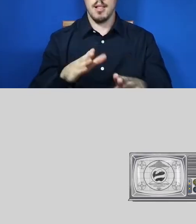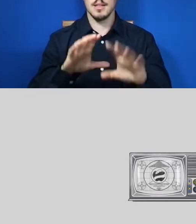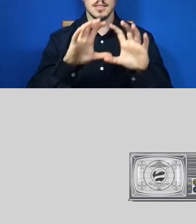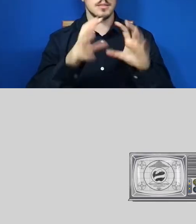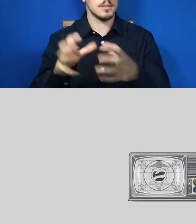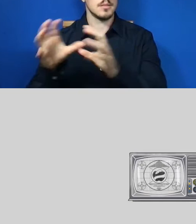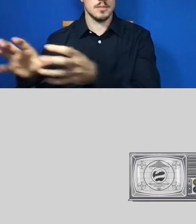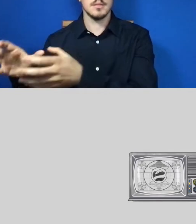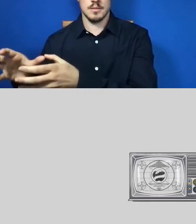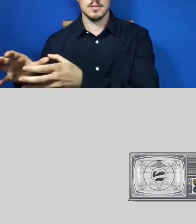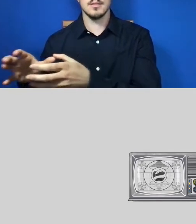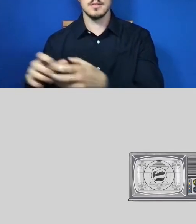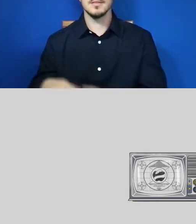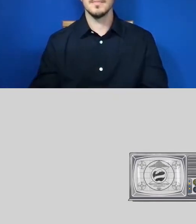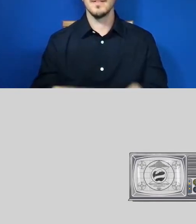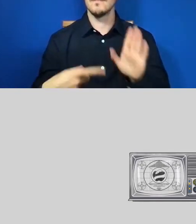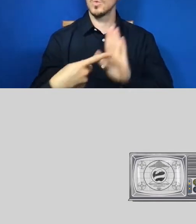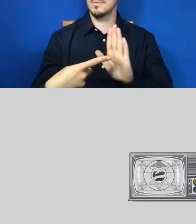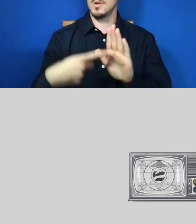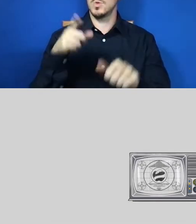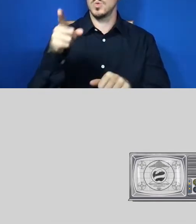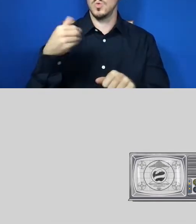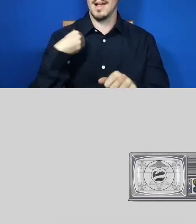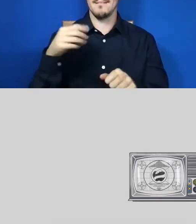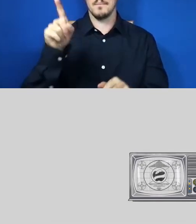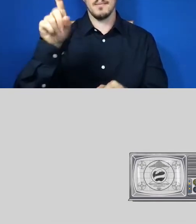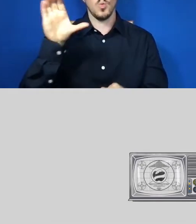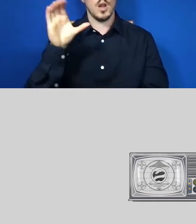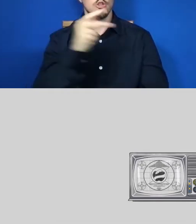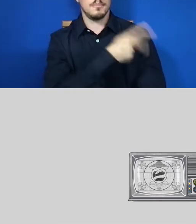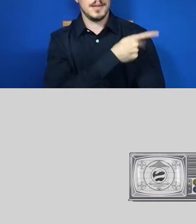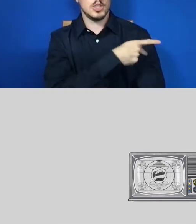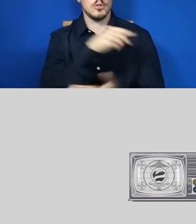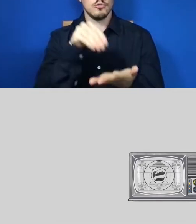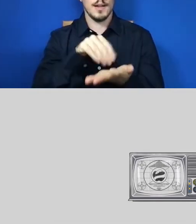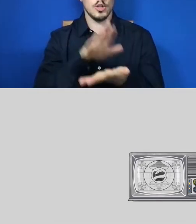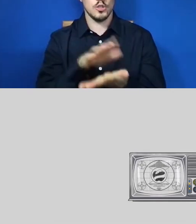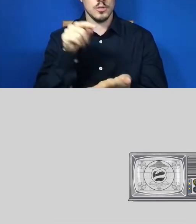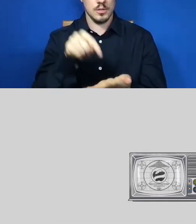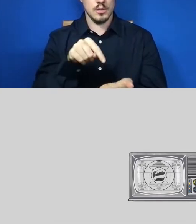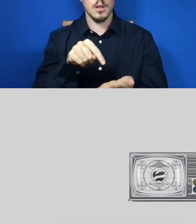in machine learning. Let's say, for example, that you have 100 patient records.